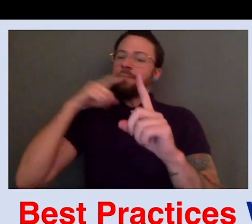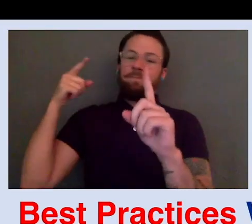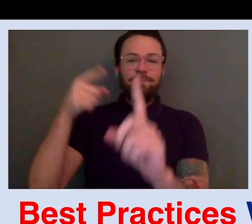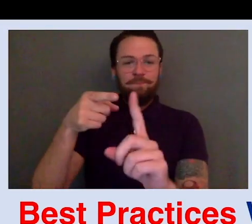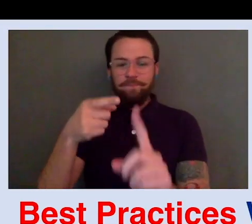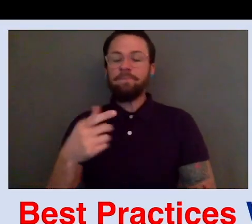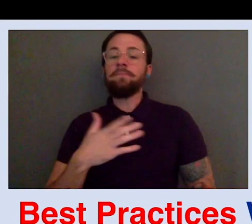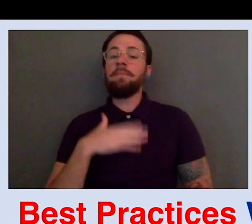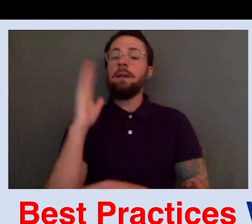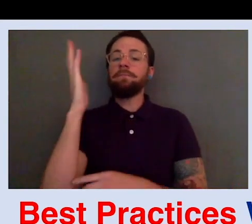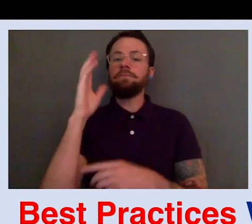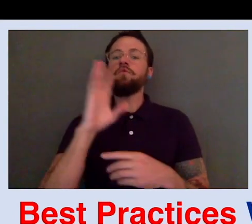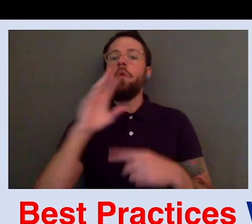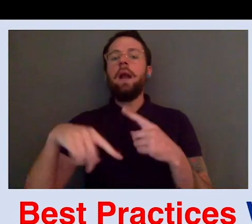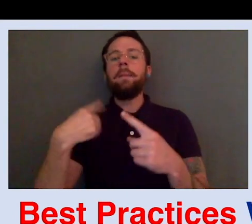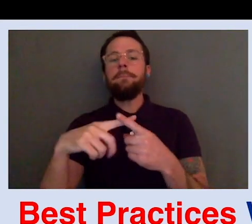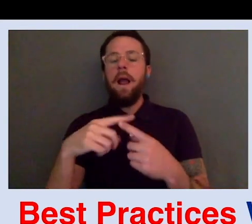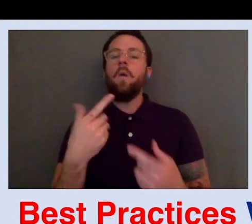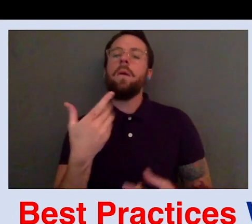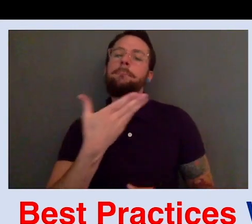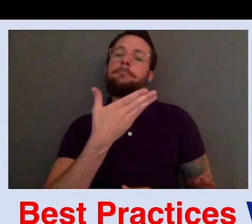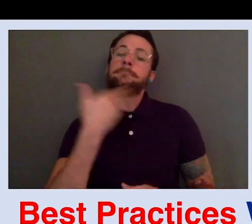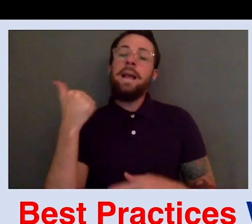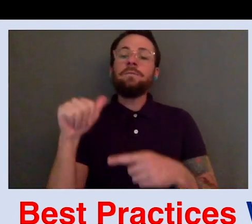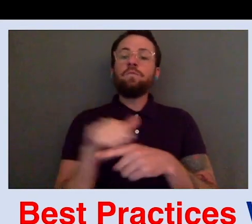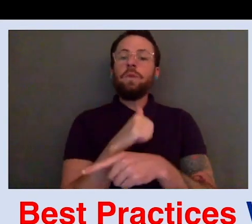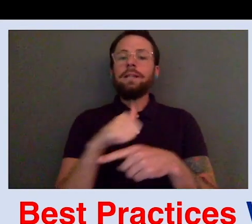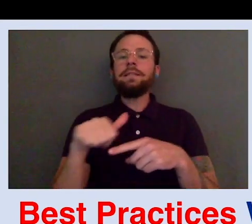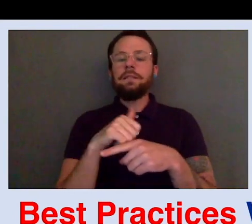I could be in my boxers and that's a strange new reality for us.